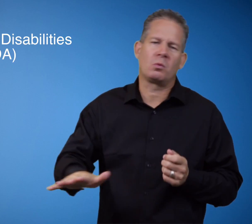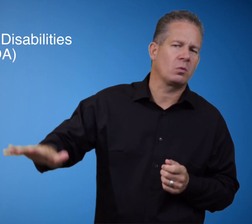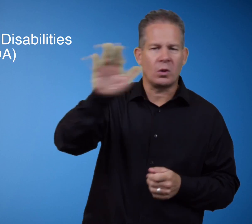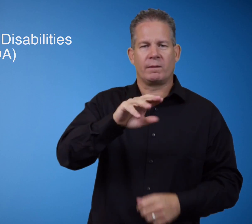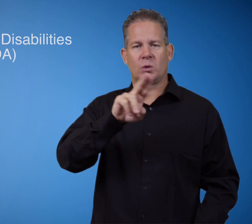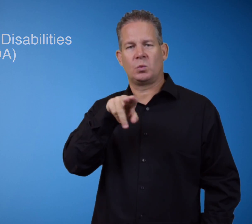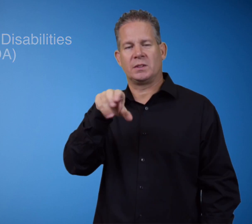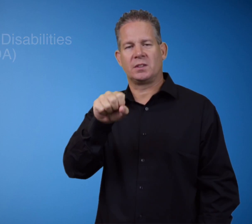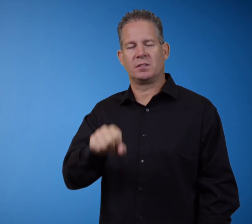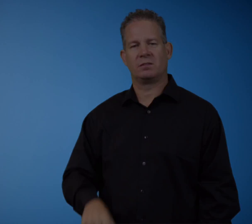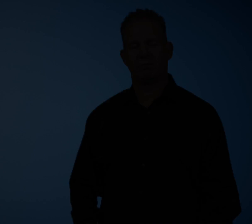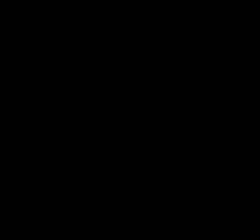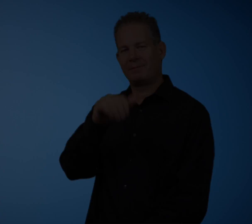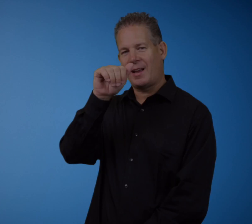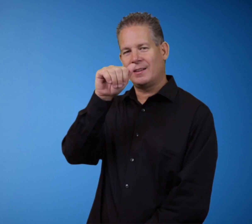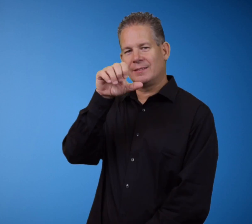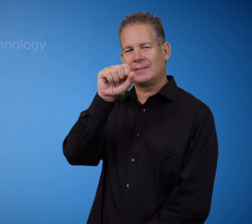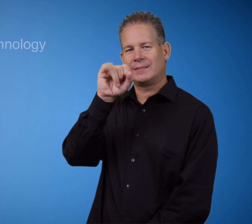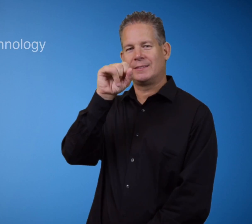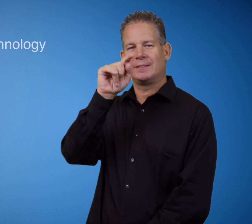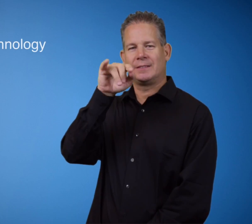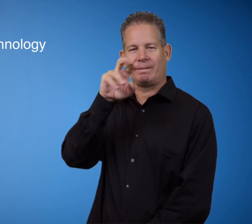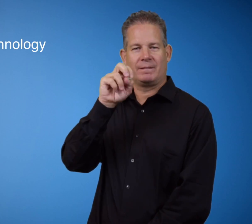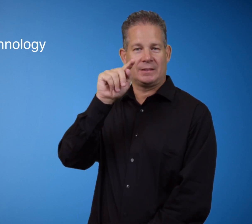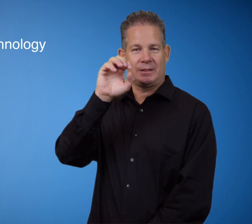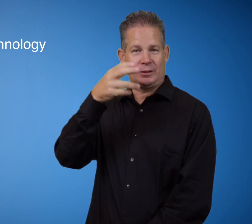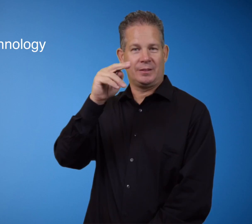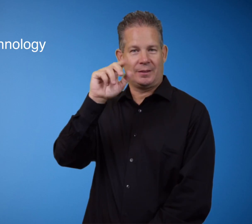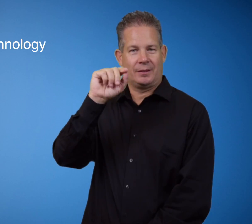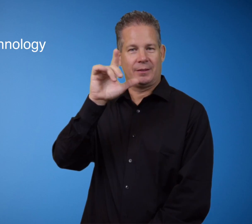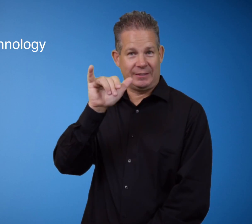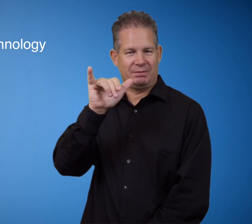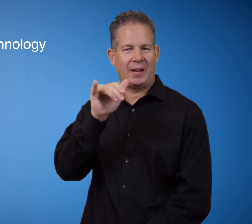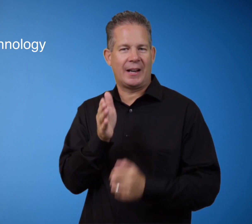and private places over the United States. Assistive technology.